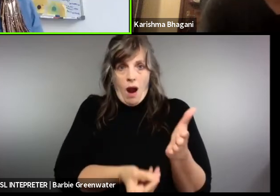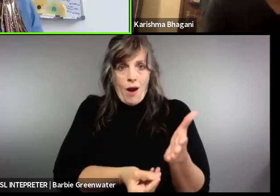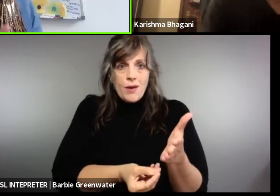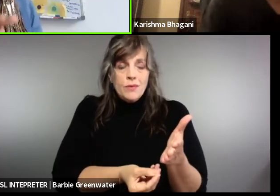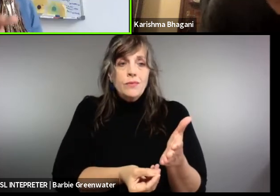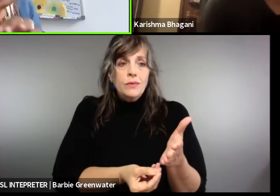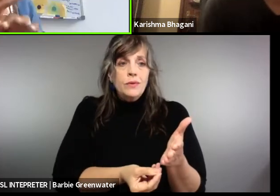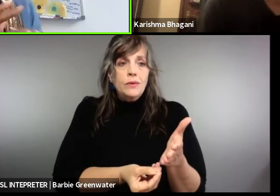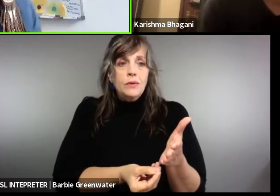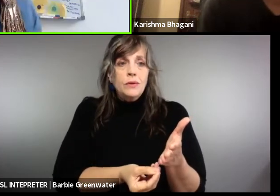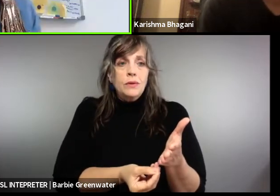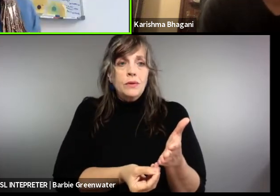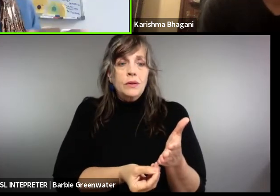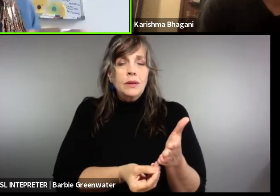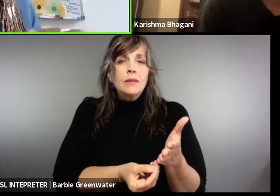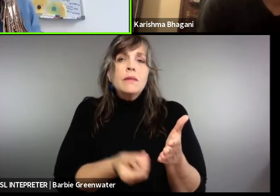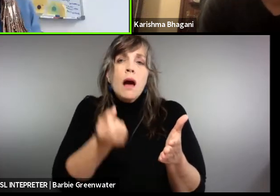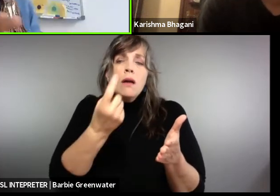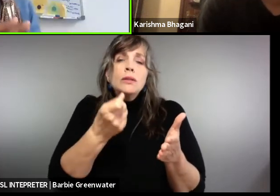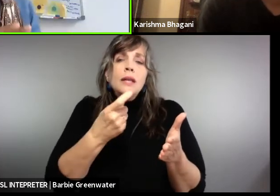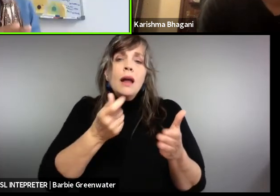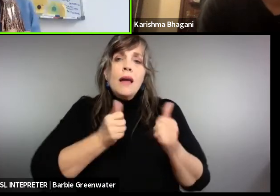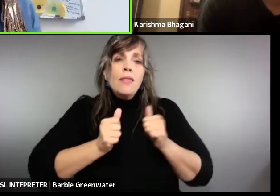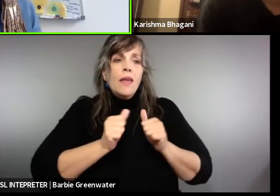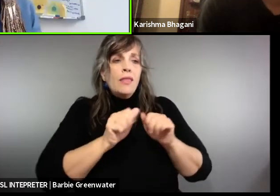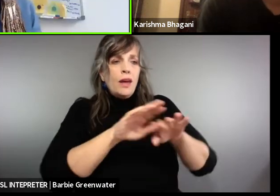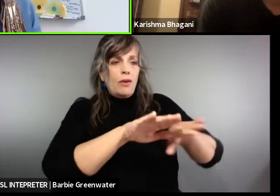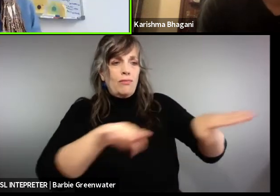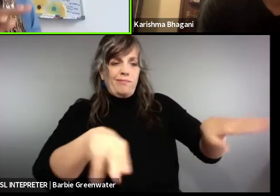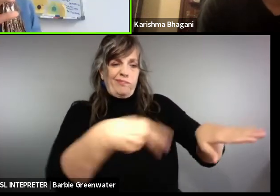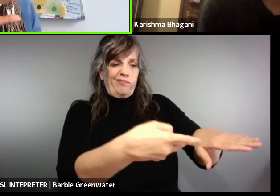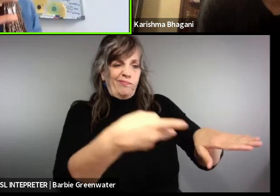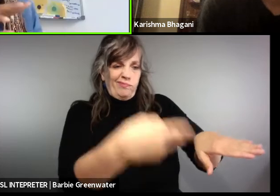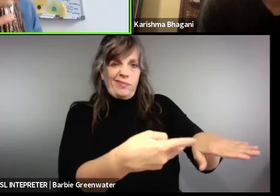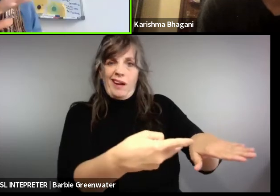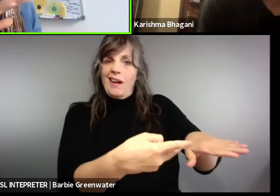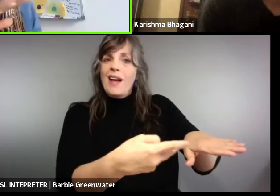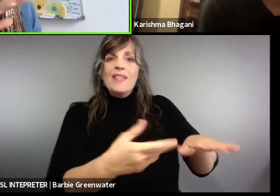and they left the body on the stage the rest of the duration of the play.